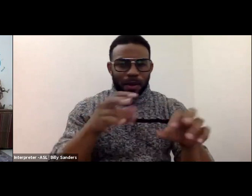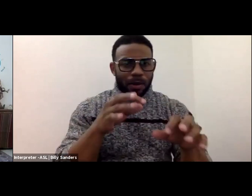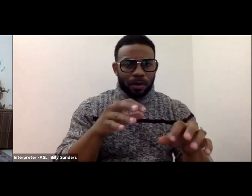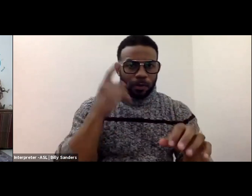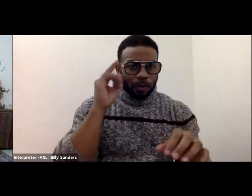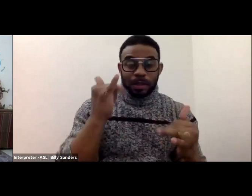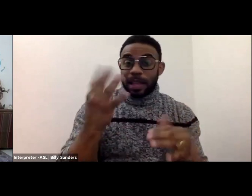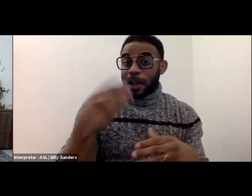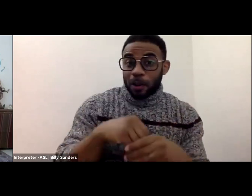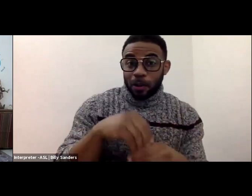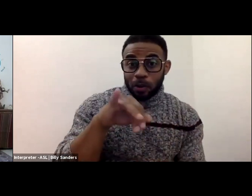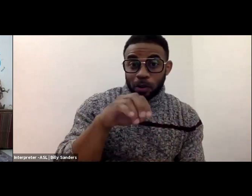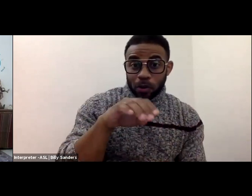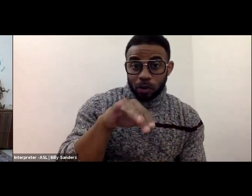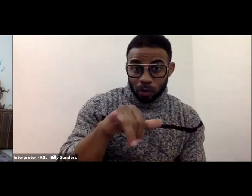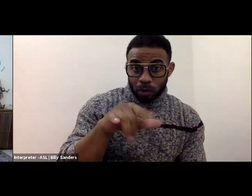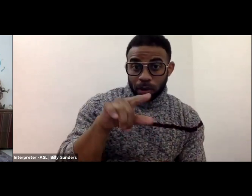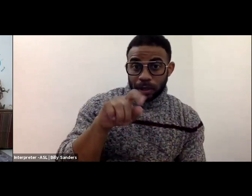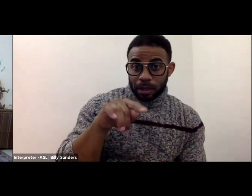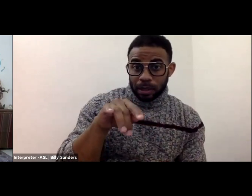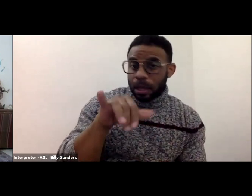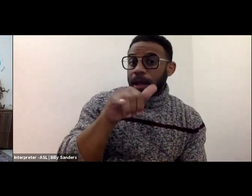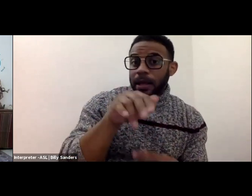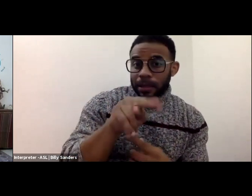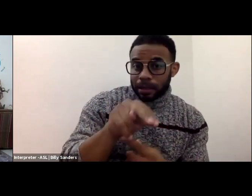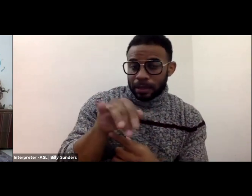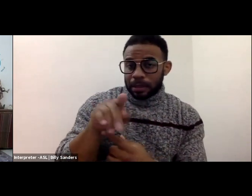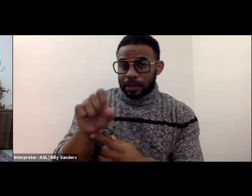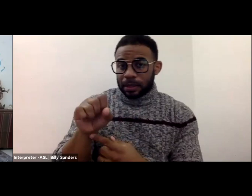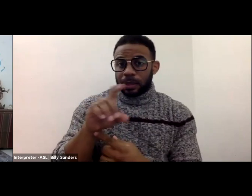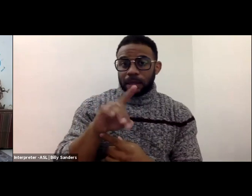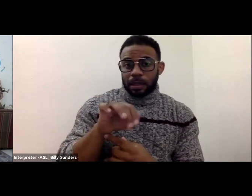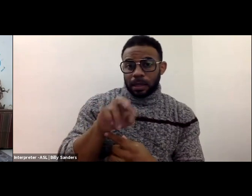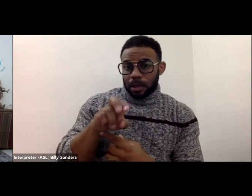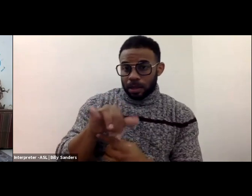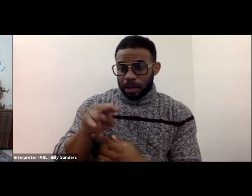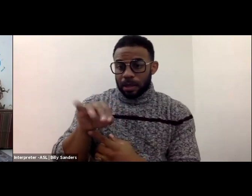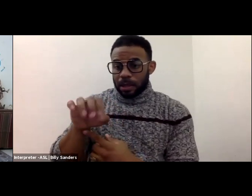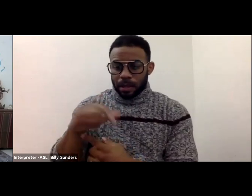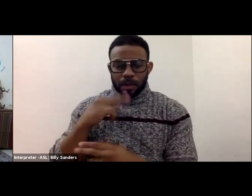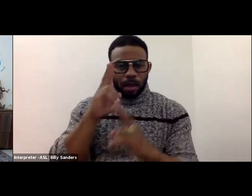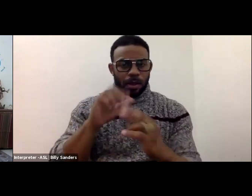including Johileny Meran, Gillian Giles and D'Arcee Neal and we are very honored to